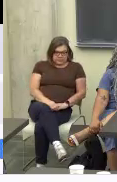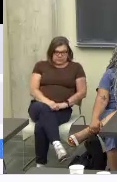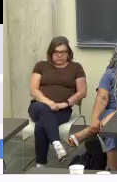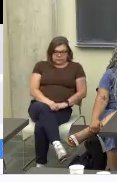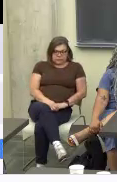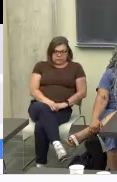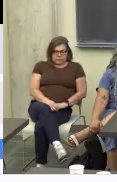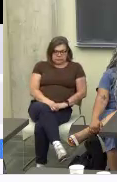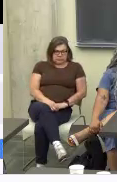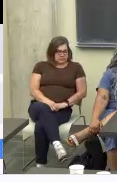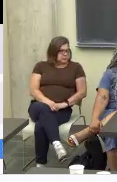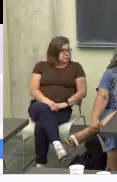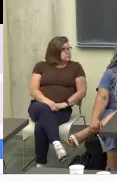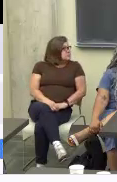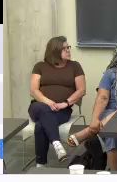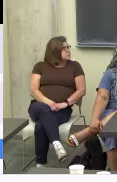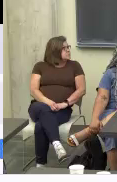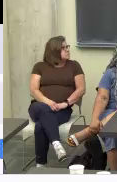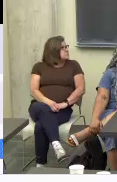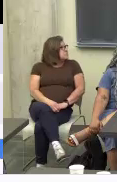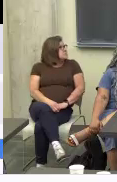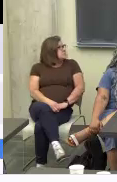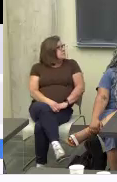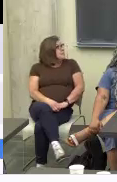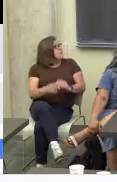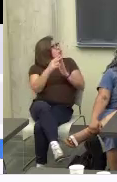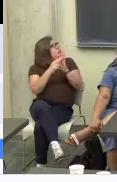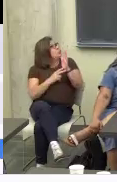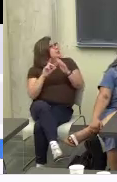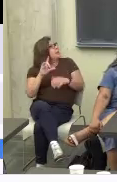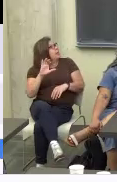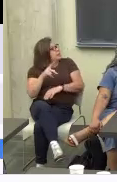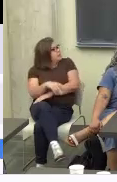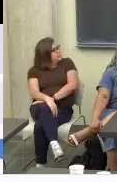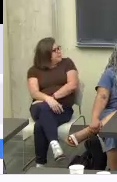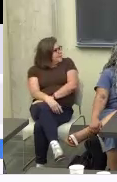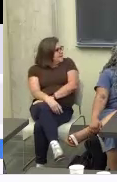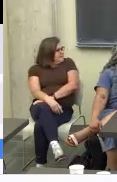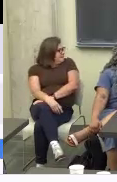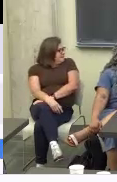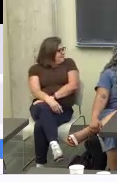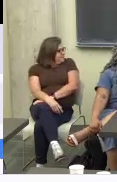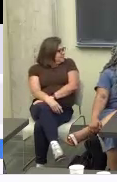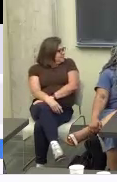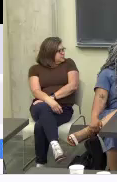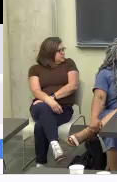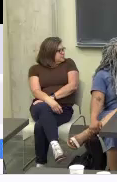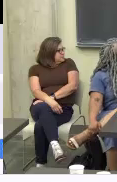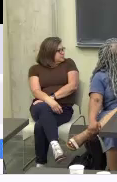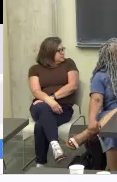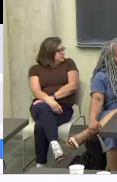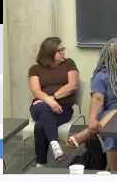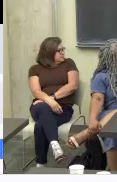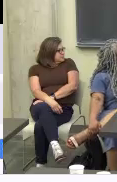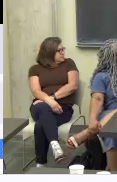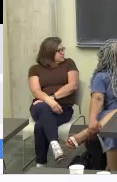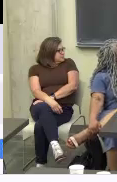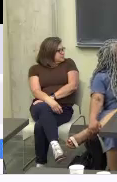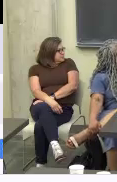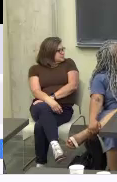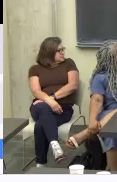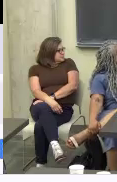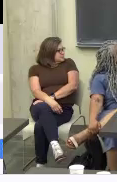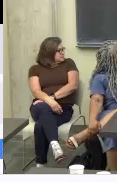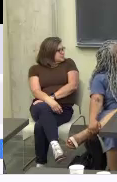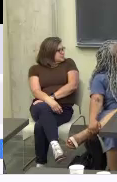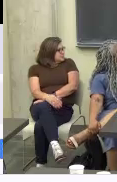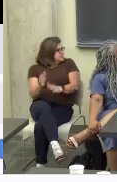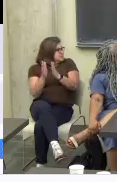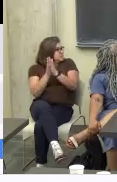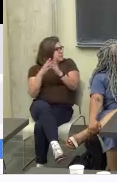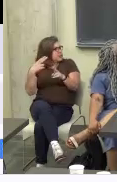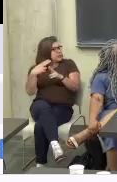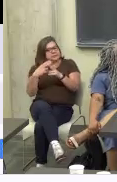this book Actually, can I read a clip? It's called… the service bearings.